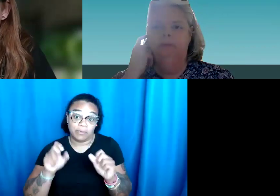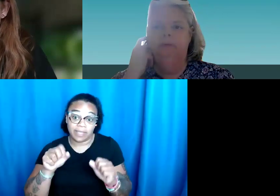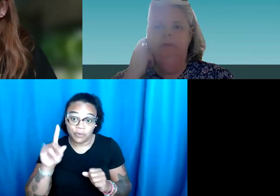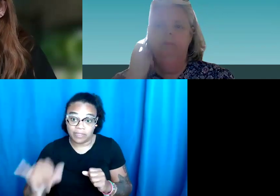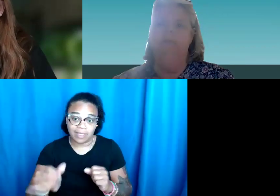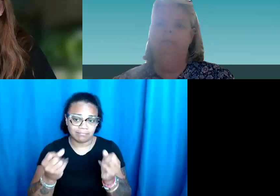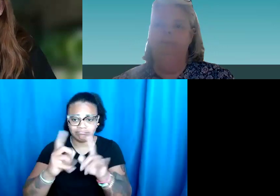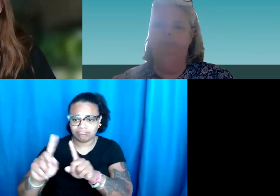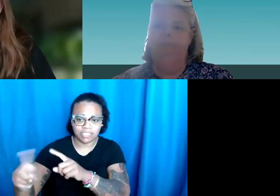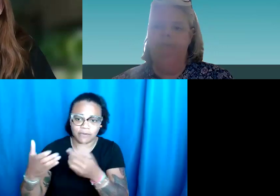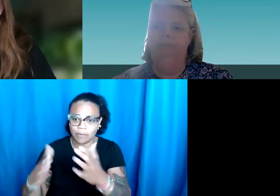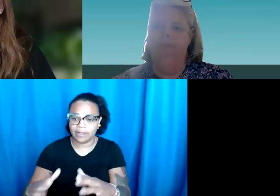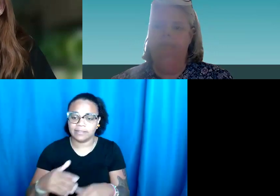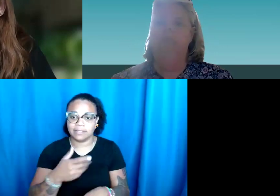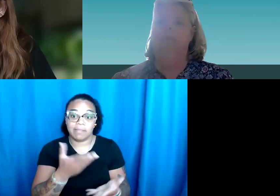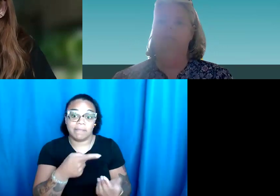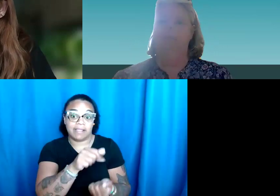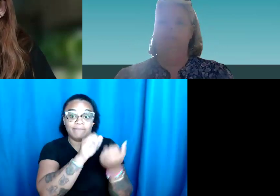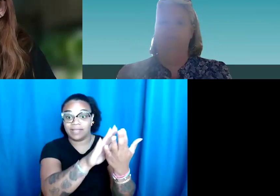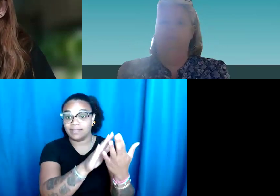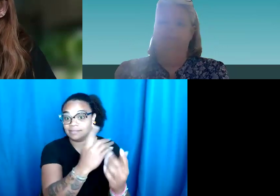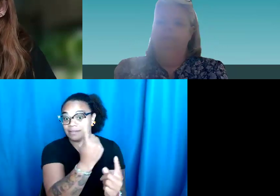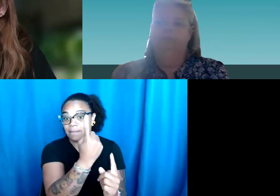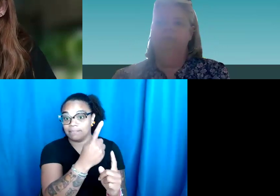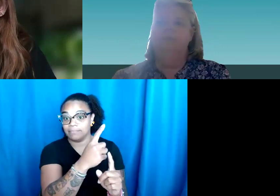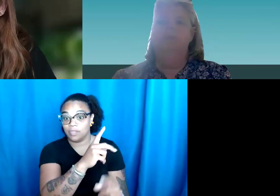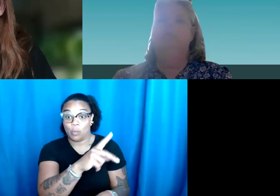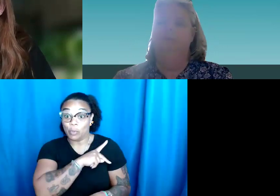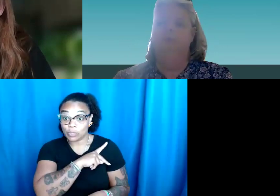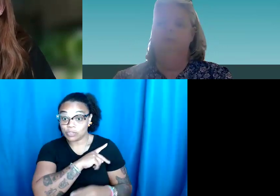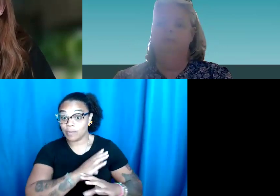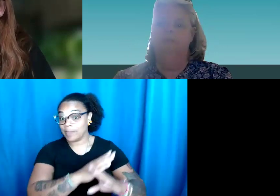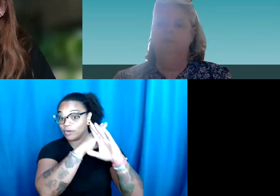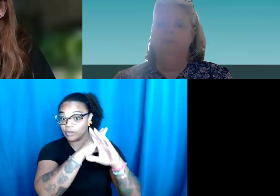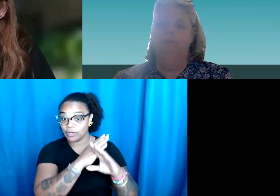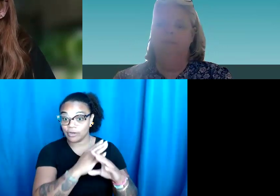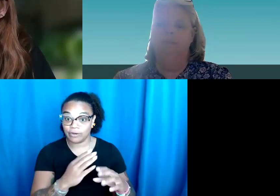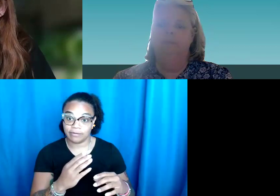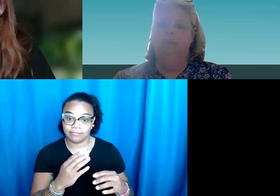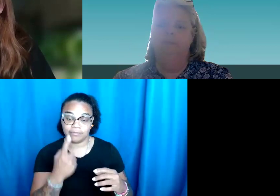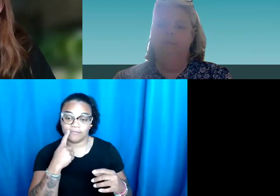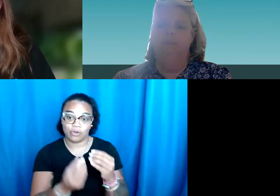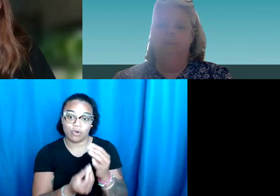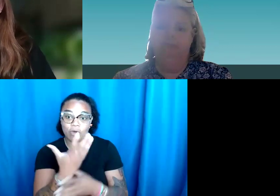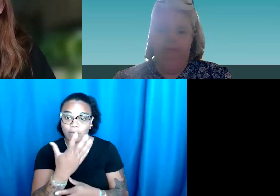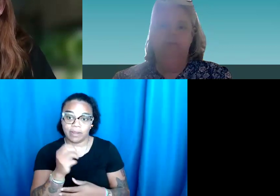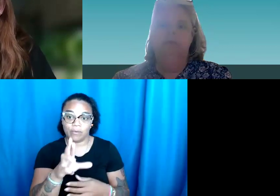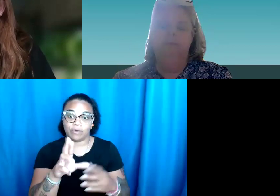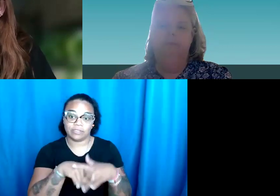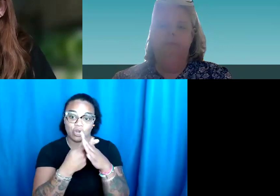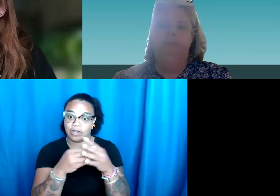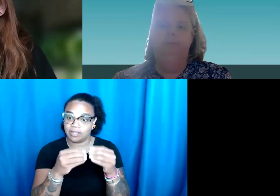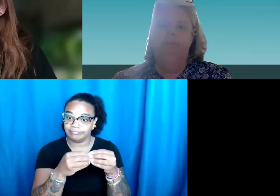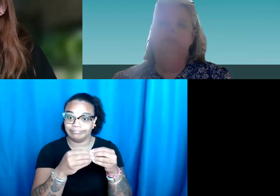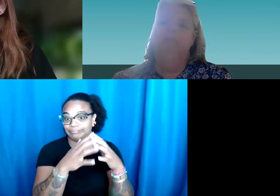They face some kind of personal barriers to having grown or started their business over